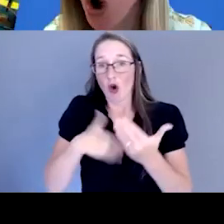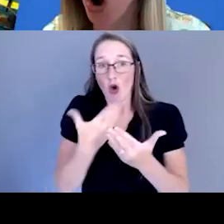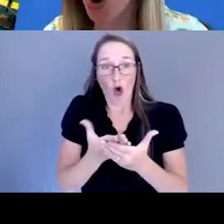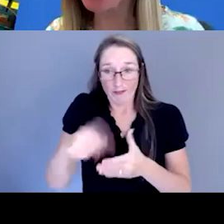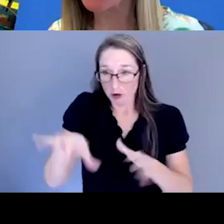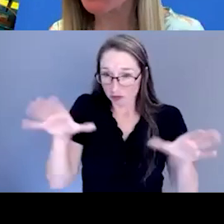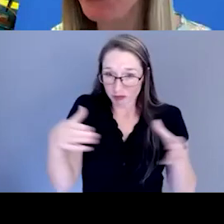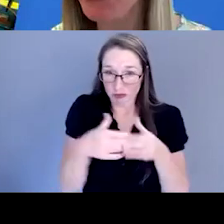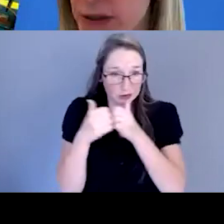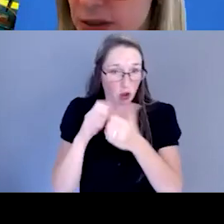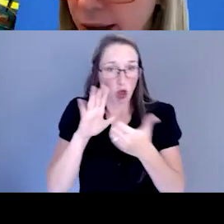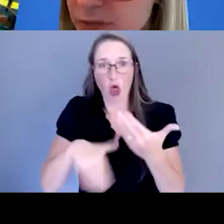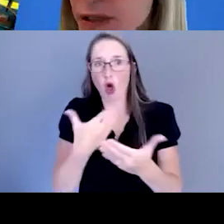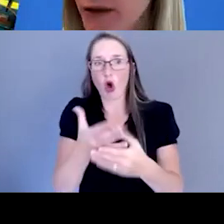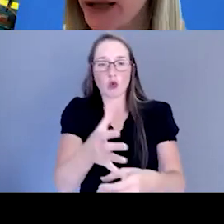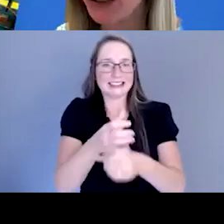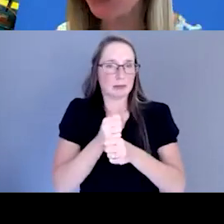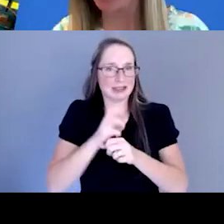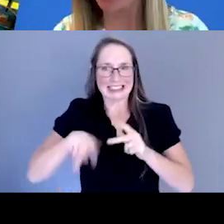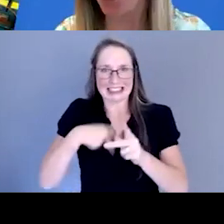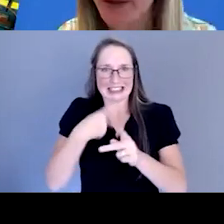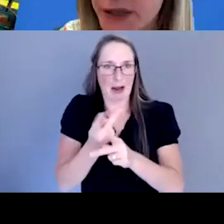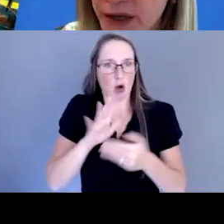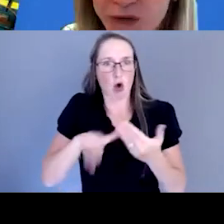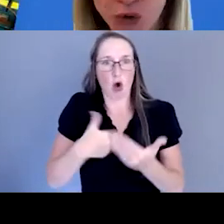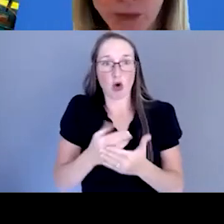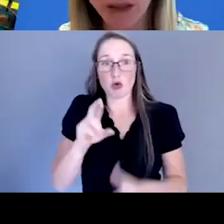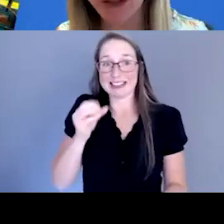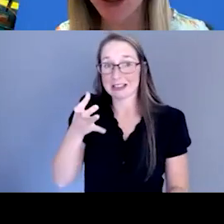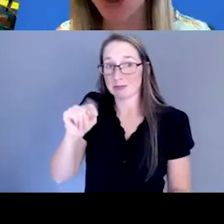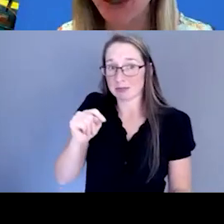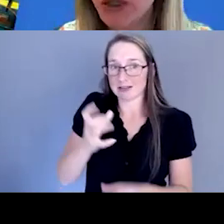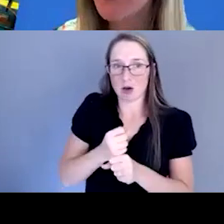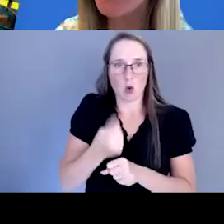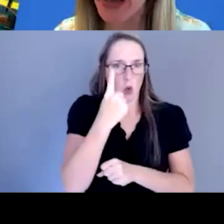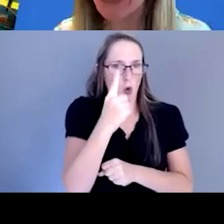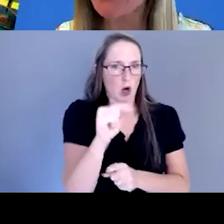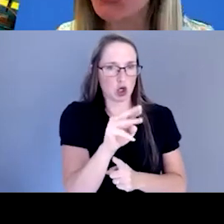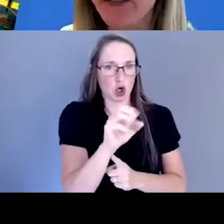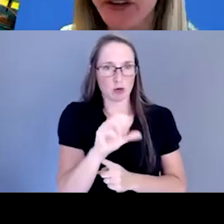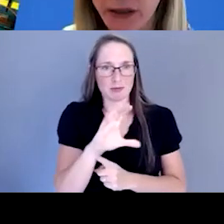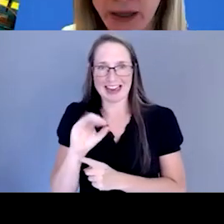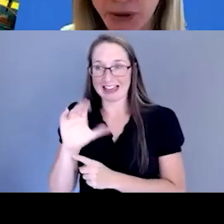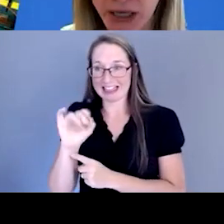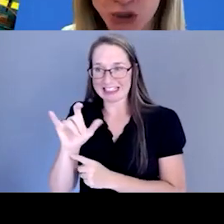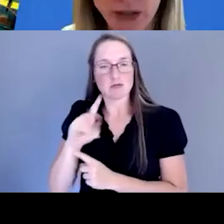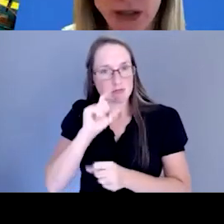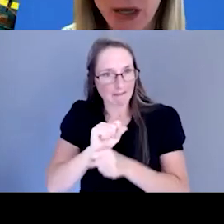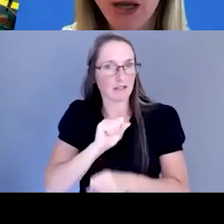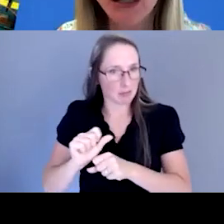all recipient types in one set of terms and conditions, that has definite implications.